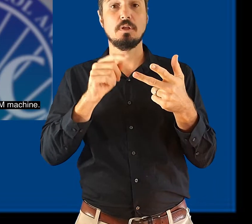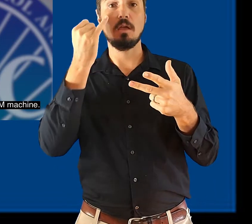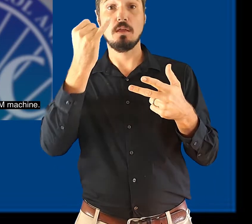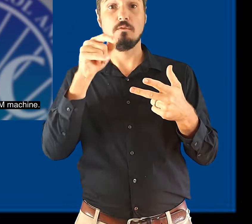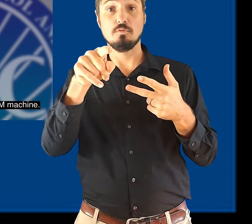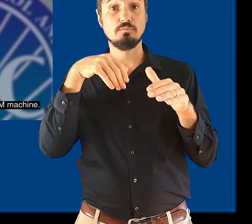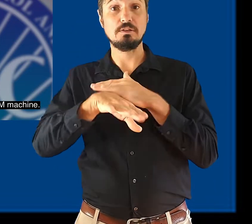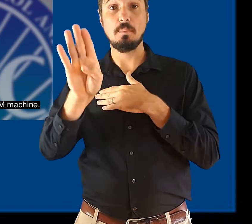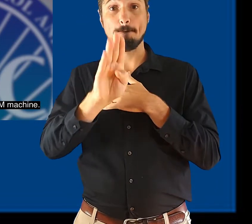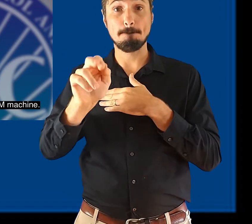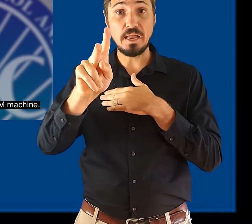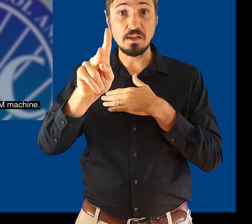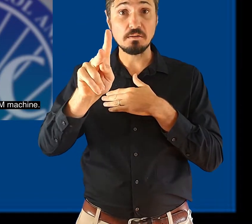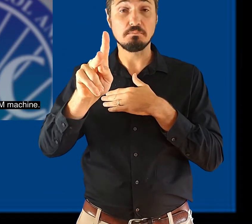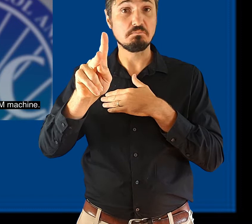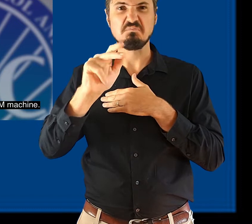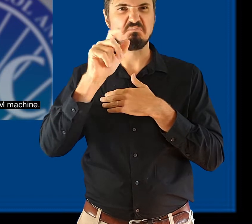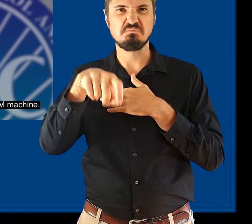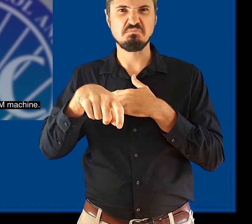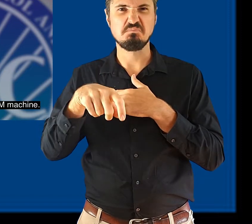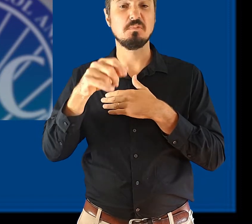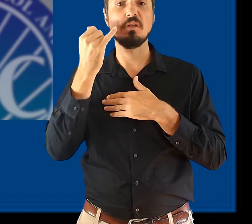Or when a medical condition prohibits the use of a mask.